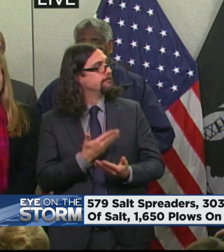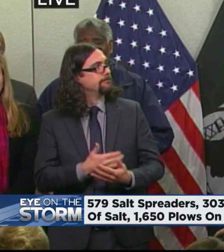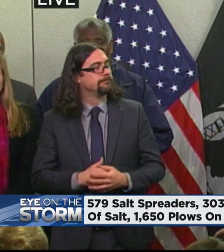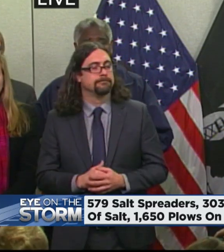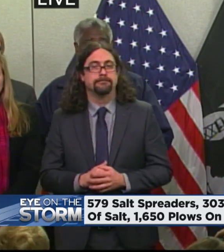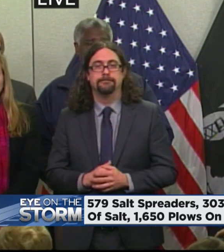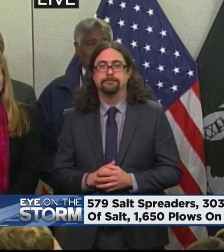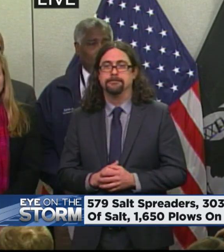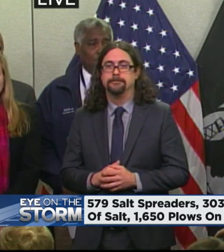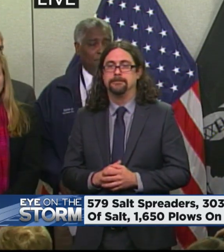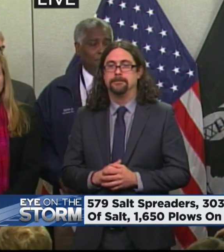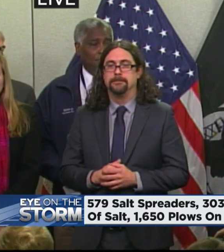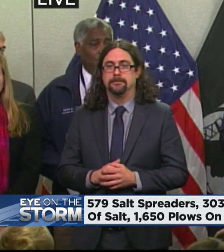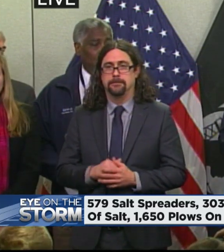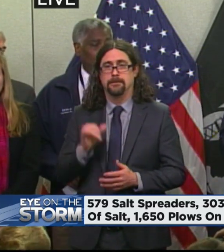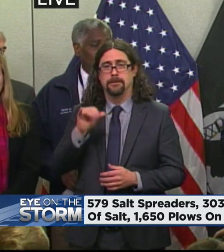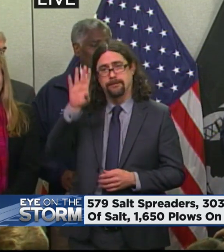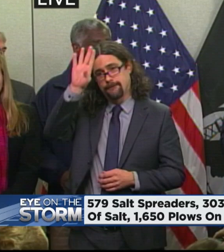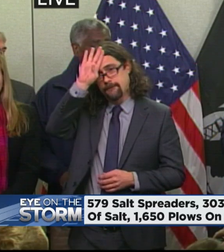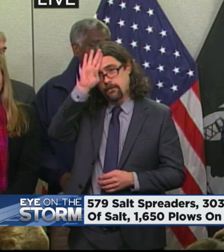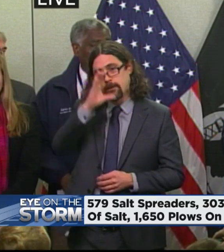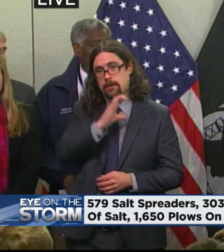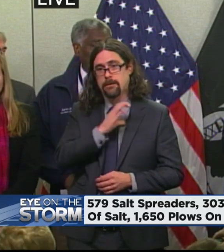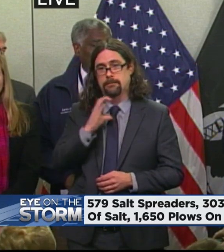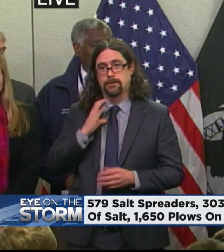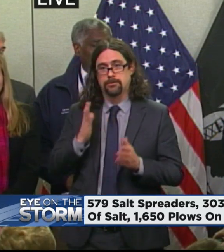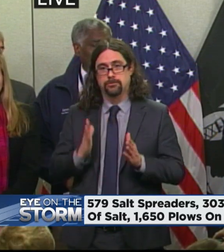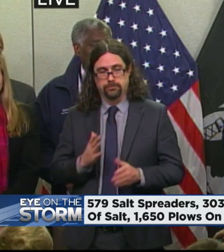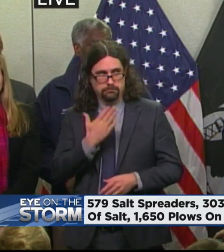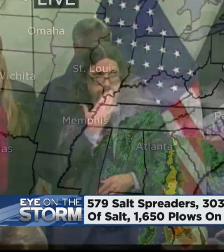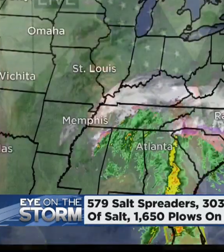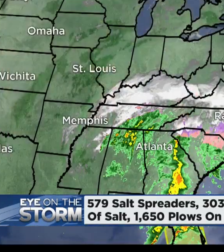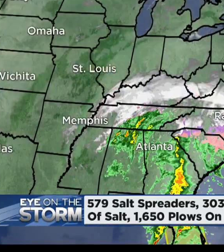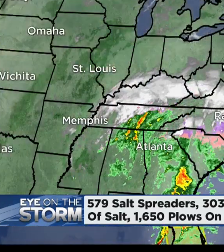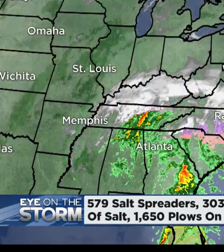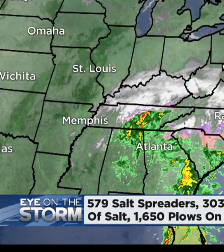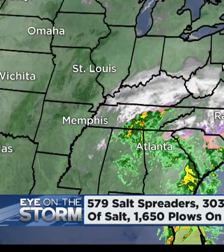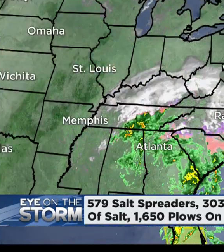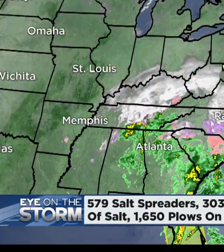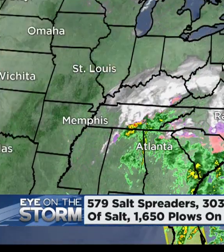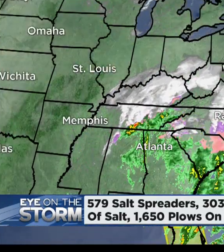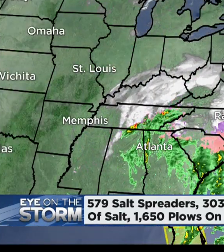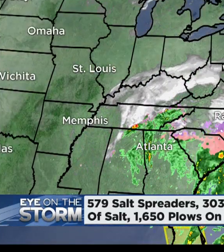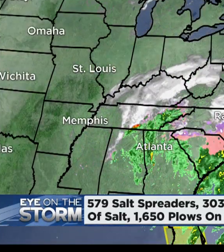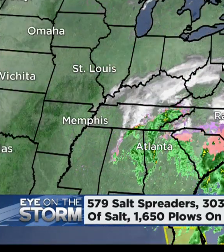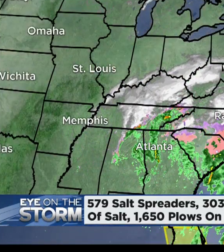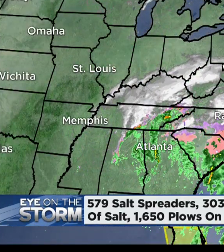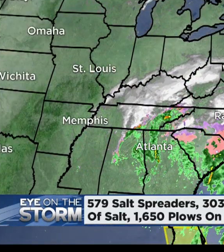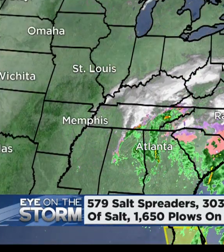OUR BUILDINGS COMMISSIONER RICK CHANDLER, OUR AGENT COMMISSIONER DONNA, FIRE COMMISSIONER DAN, AND CHIEF OF DEPARTMENT FOR FDNY JIMMY